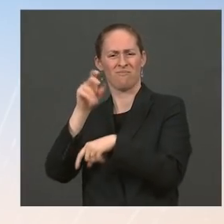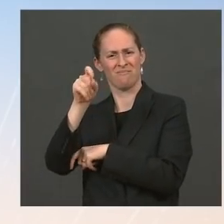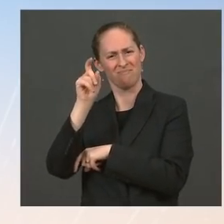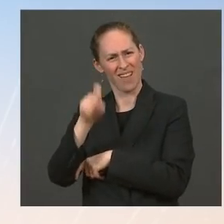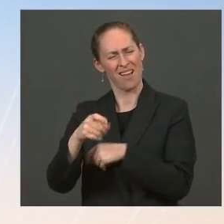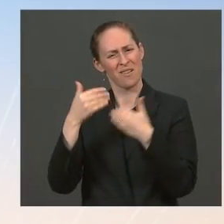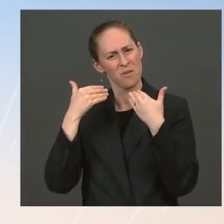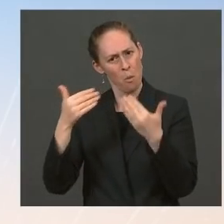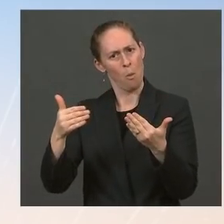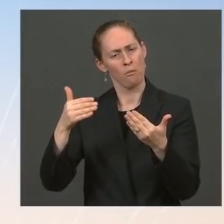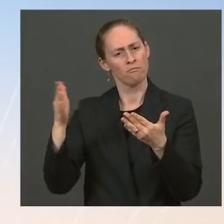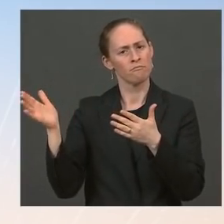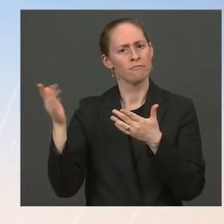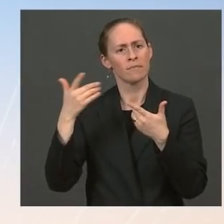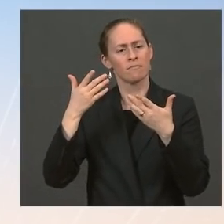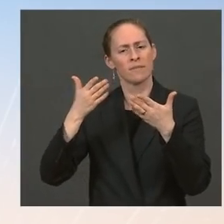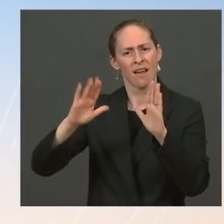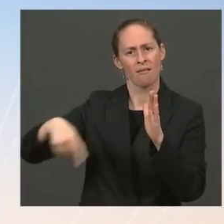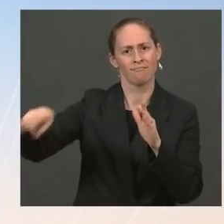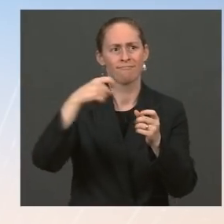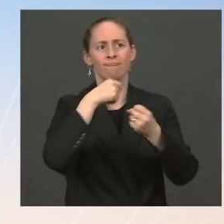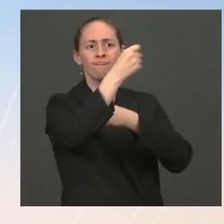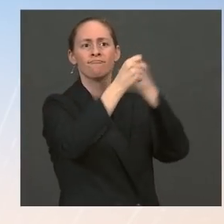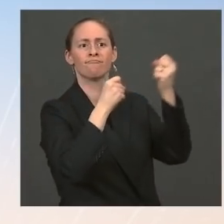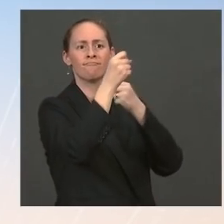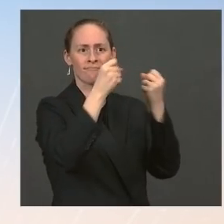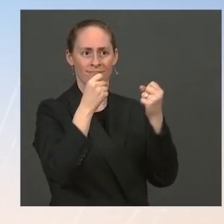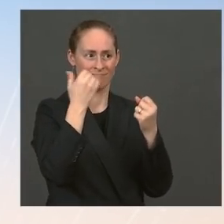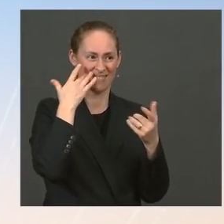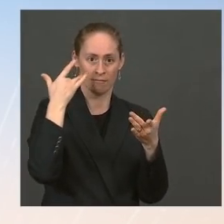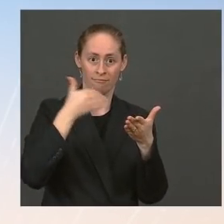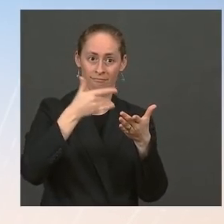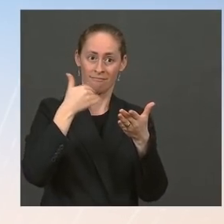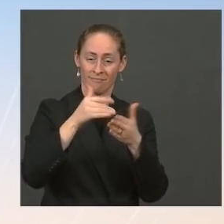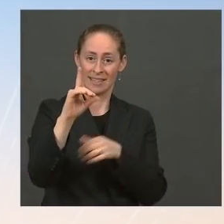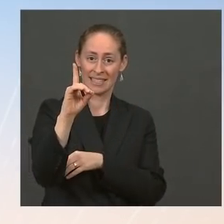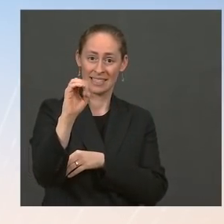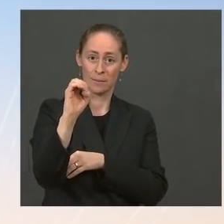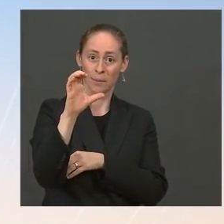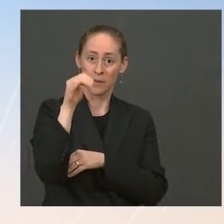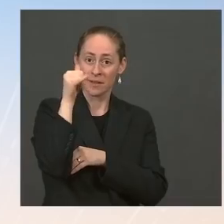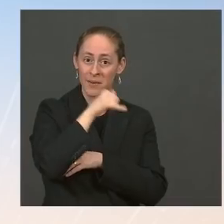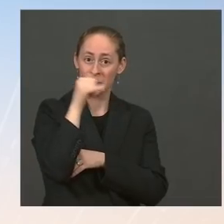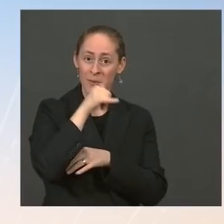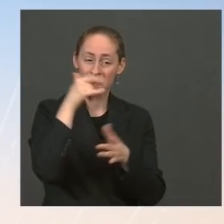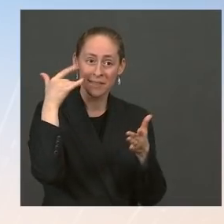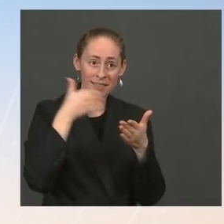We're at almost December in the administration. So, I would just say that's how we broadly view it.